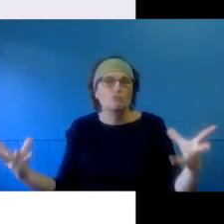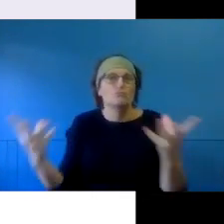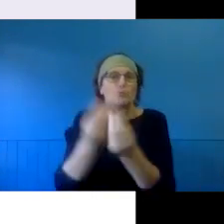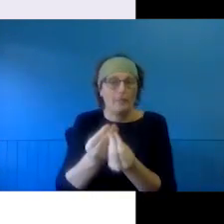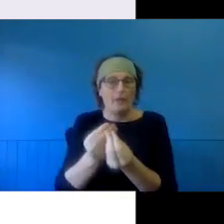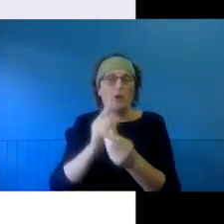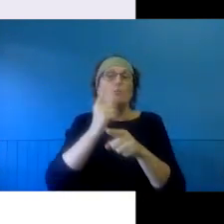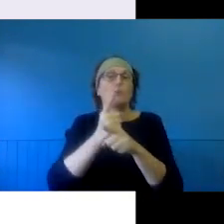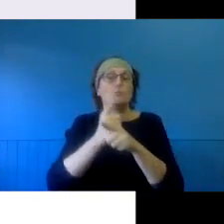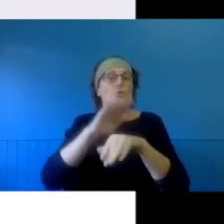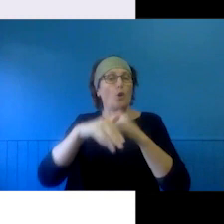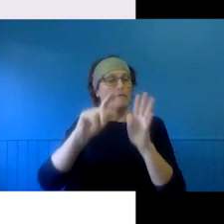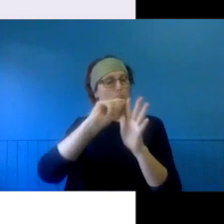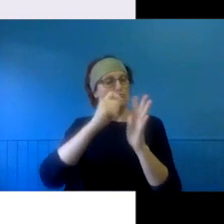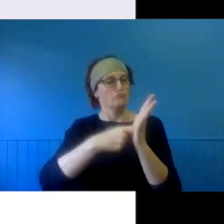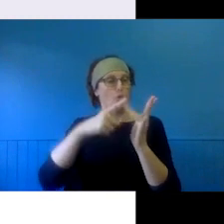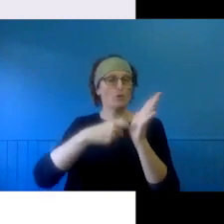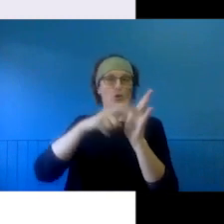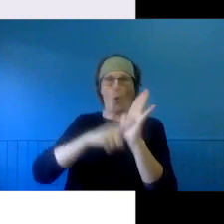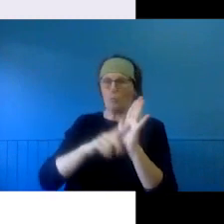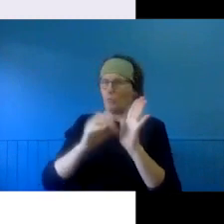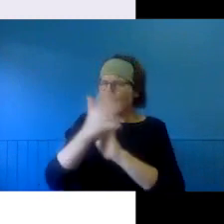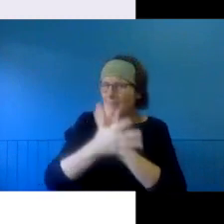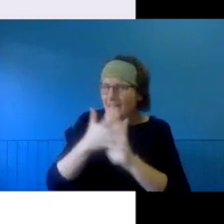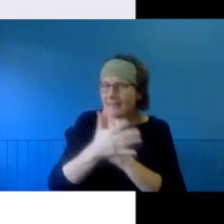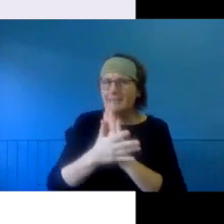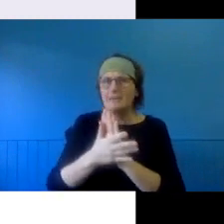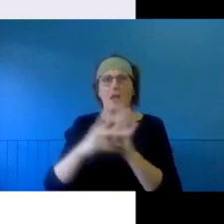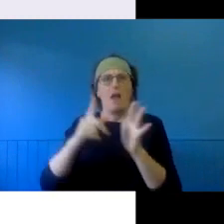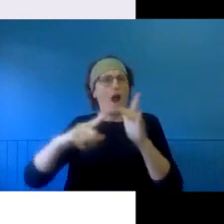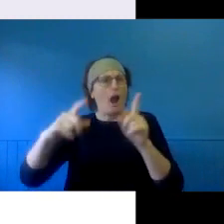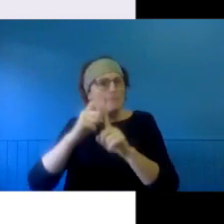about what is protocols, what is IP, and all of that. Then we will break